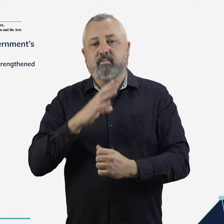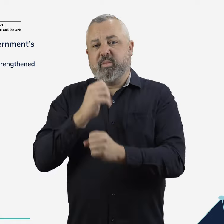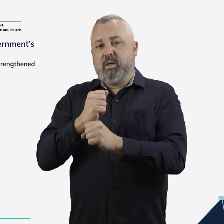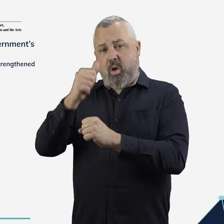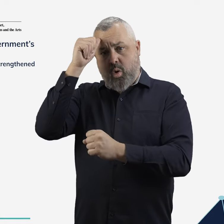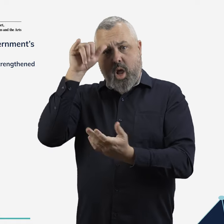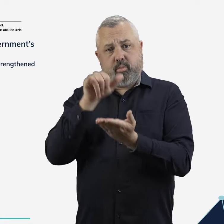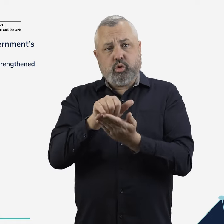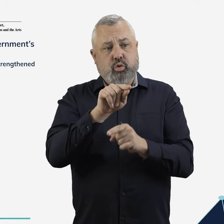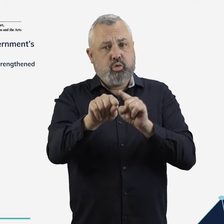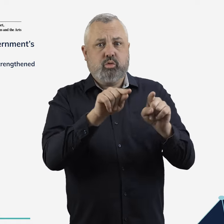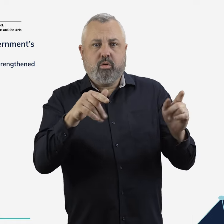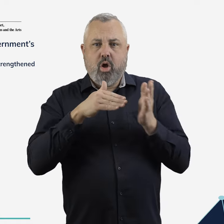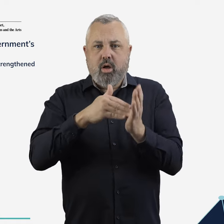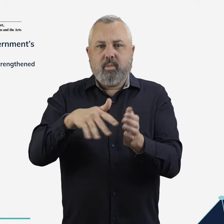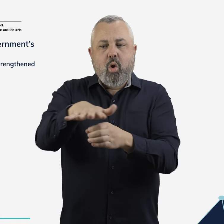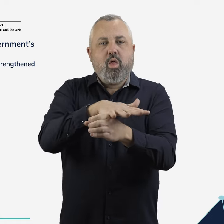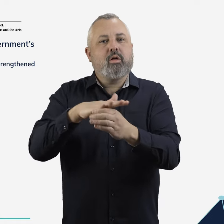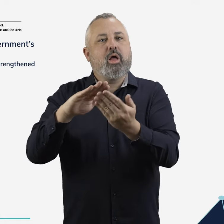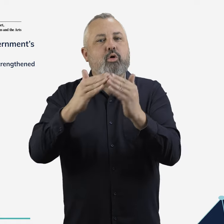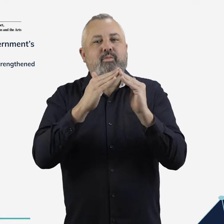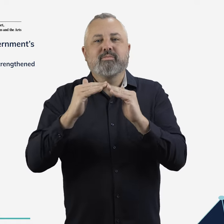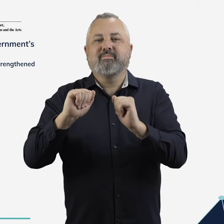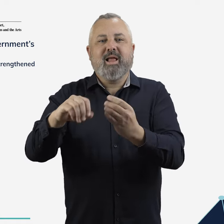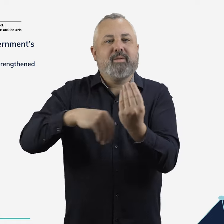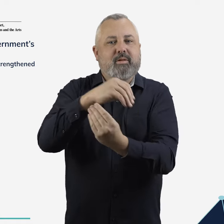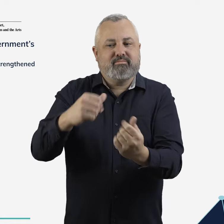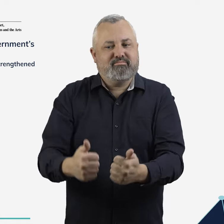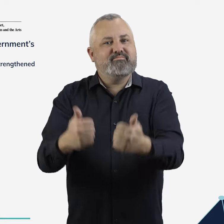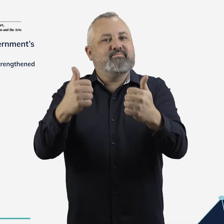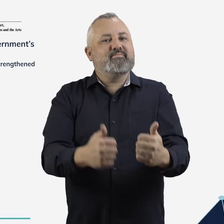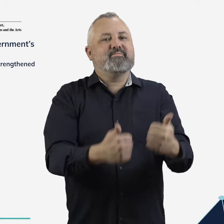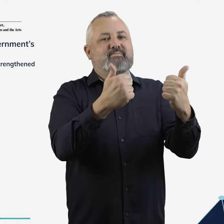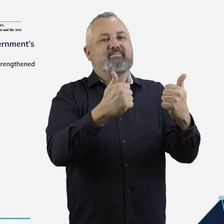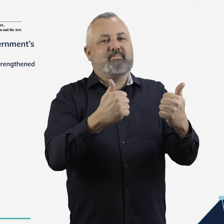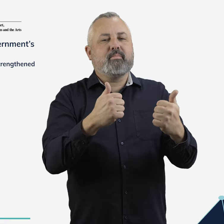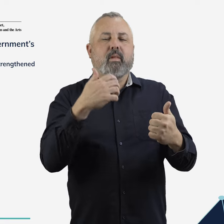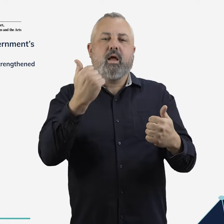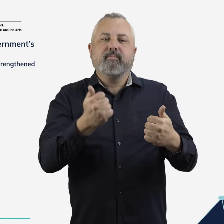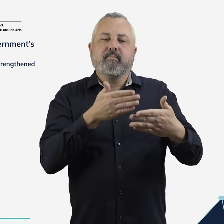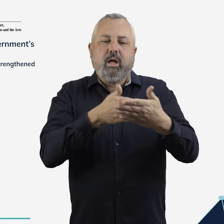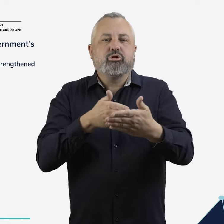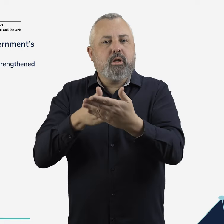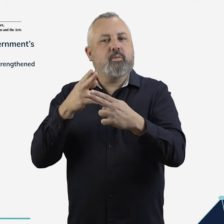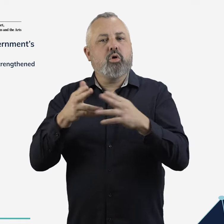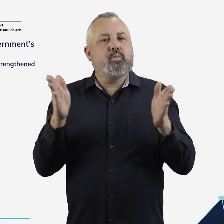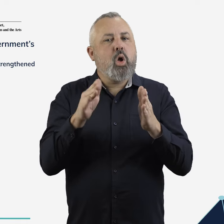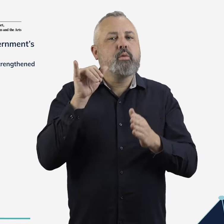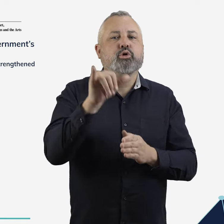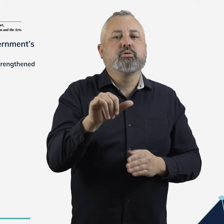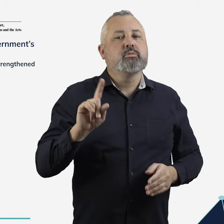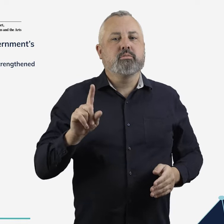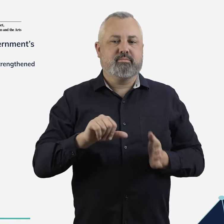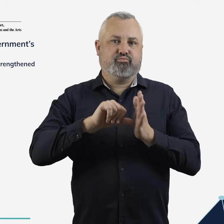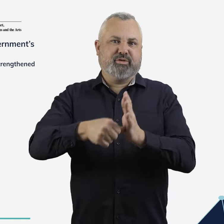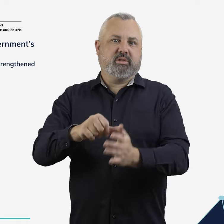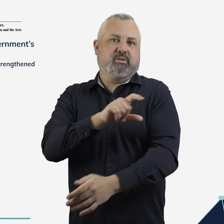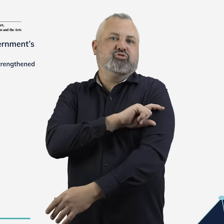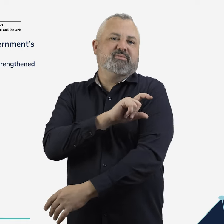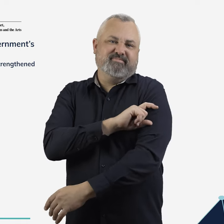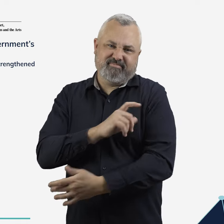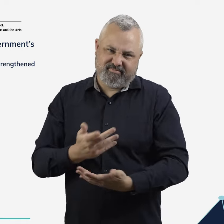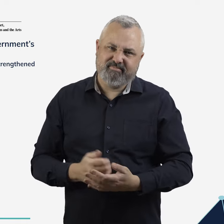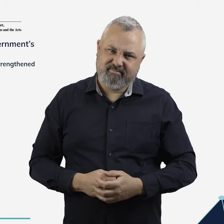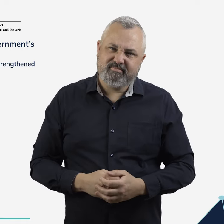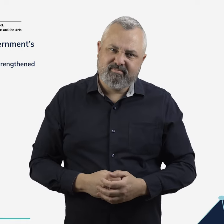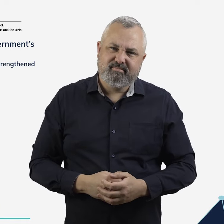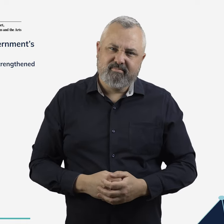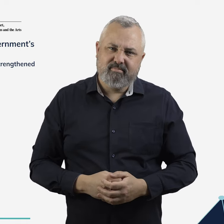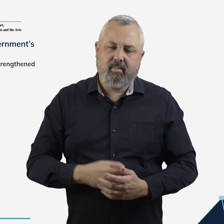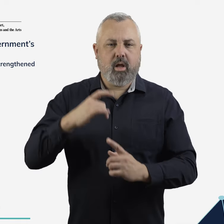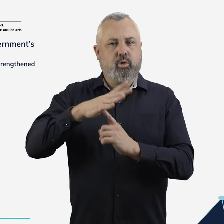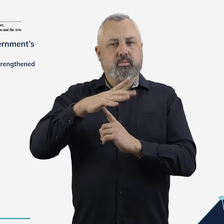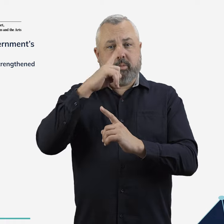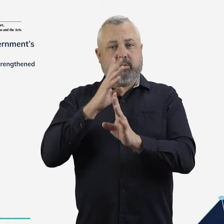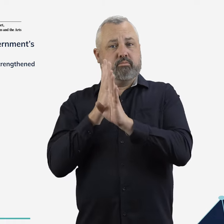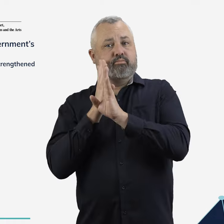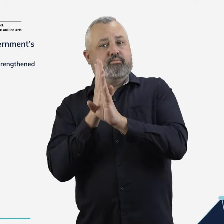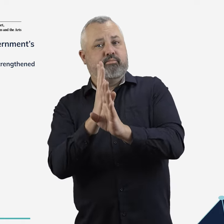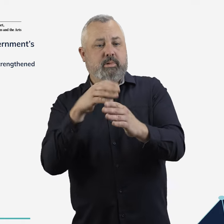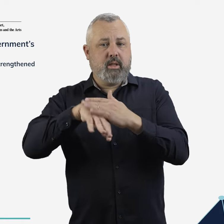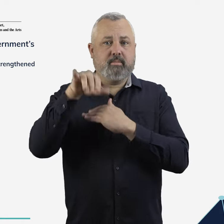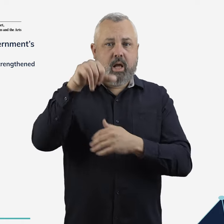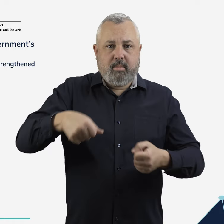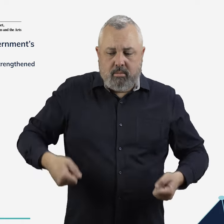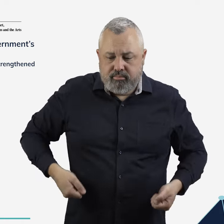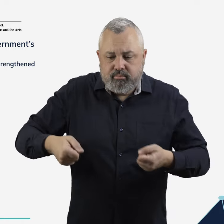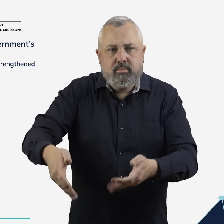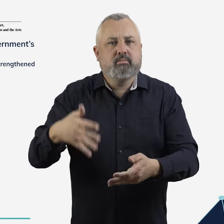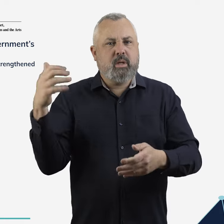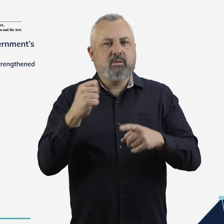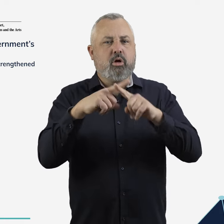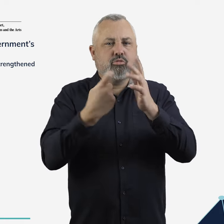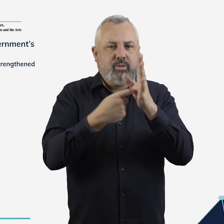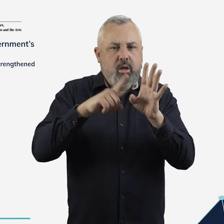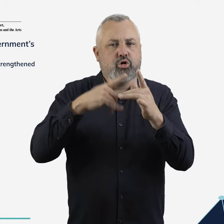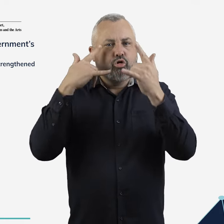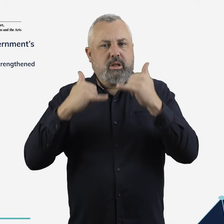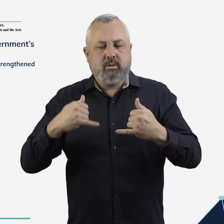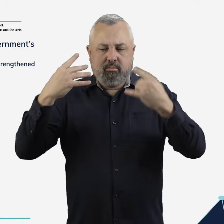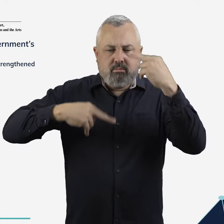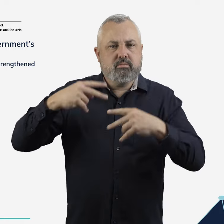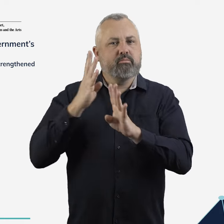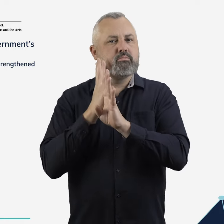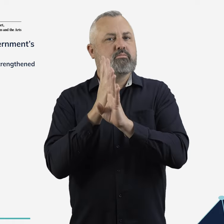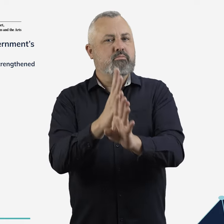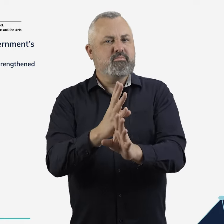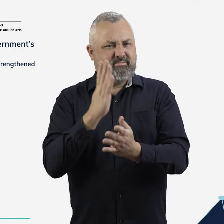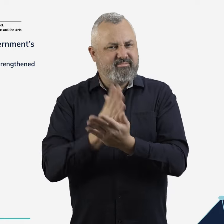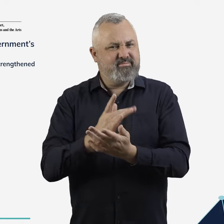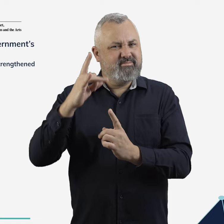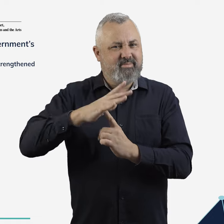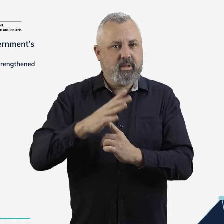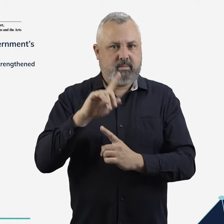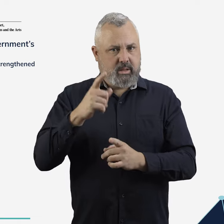The government understands that, while security screening requirements are a cost of doing business,